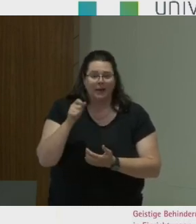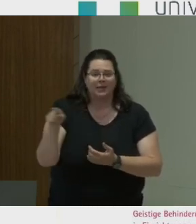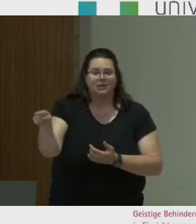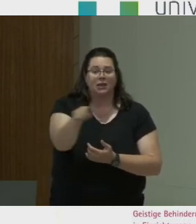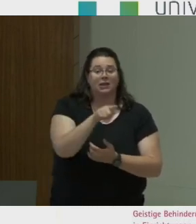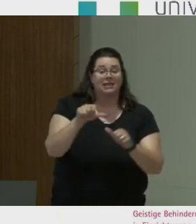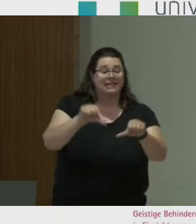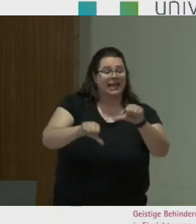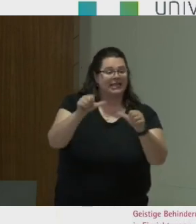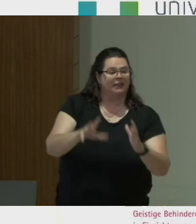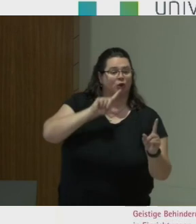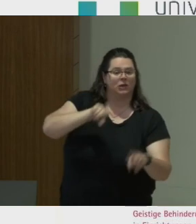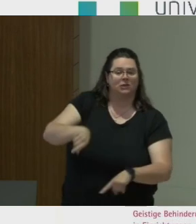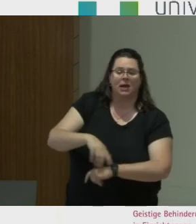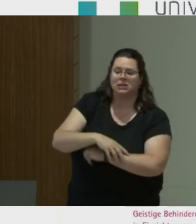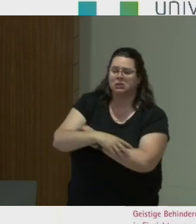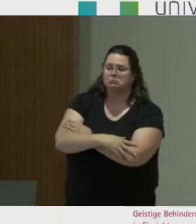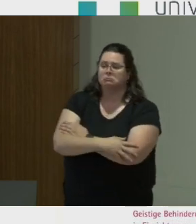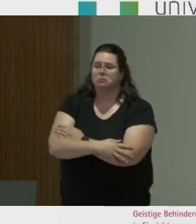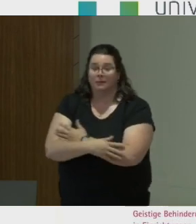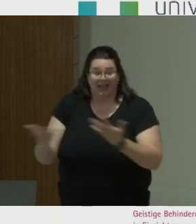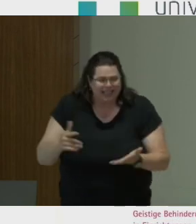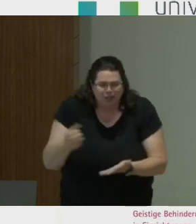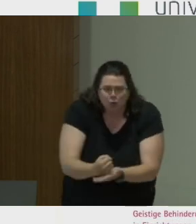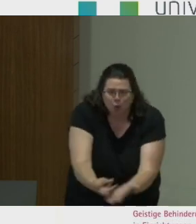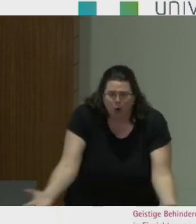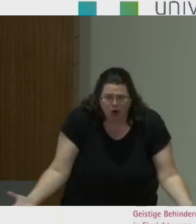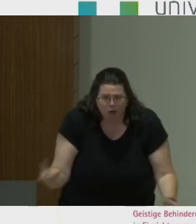It's practical work, it's social work at that time.